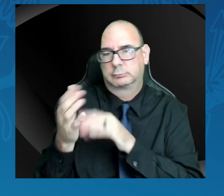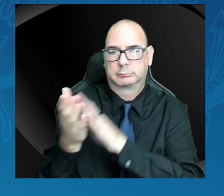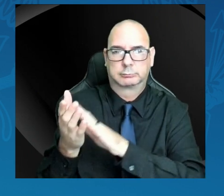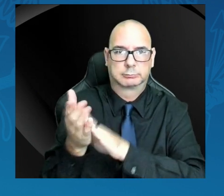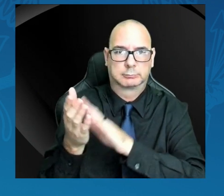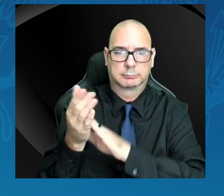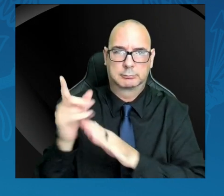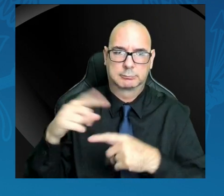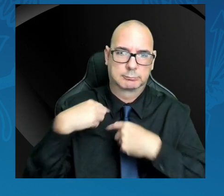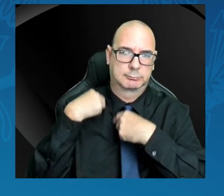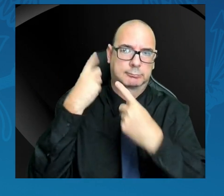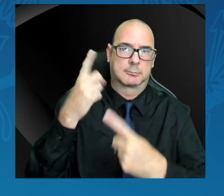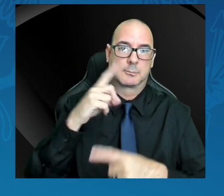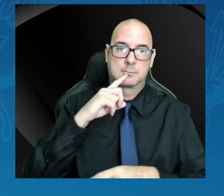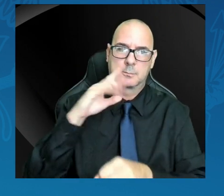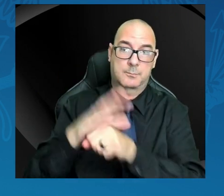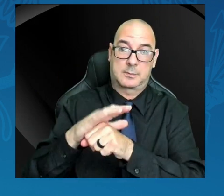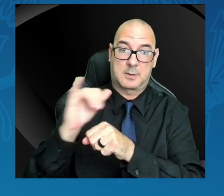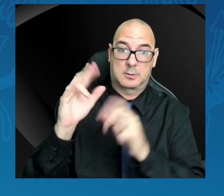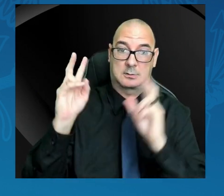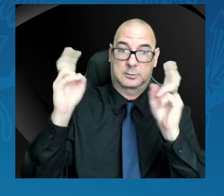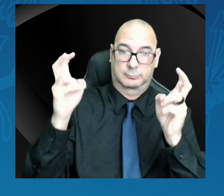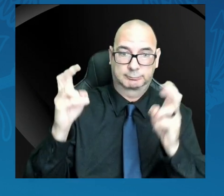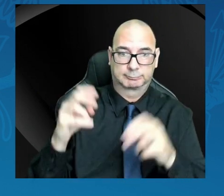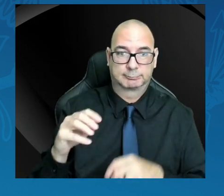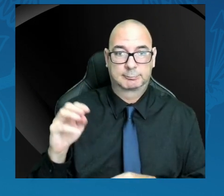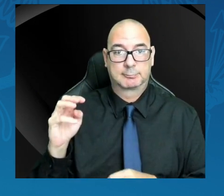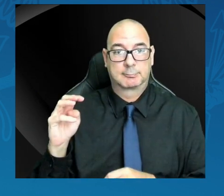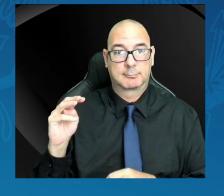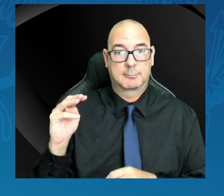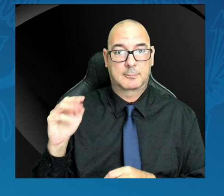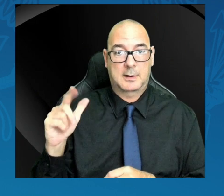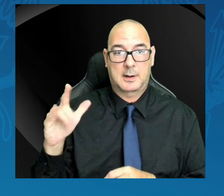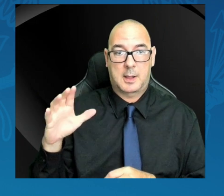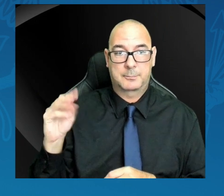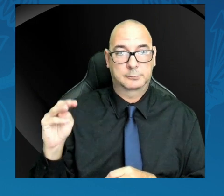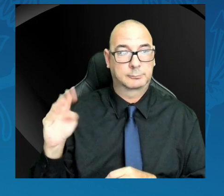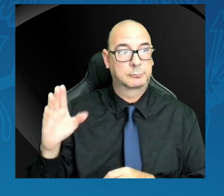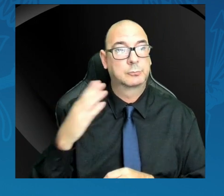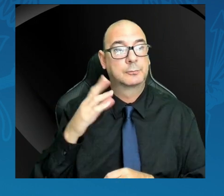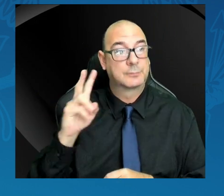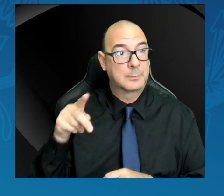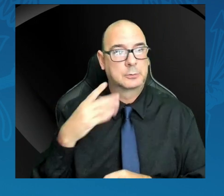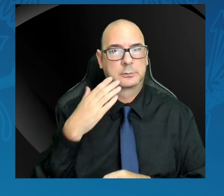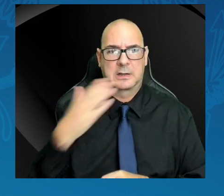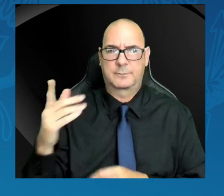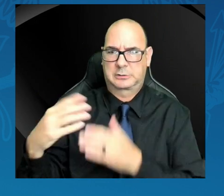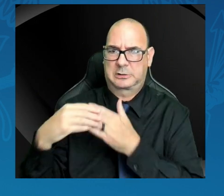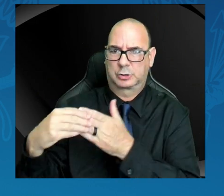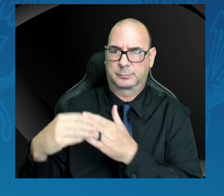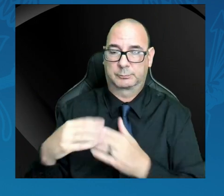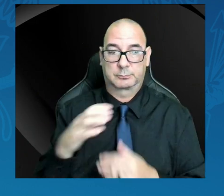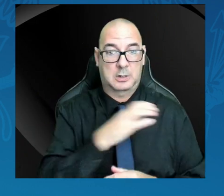Madam Vice President, thank you for your leadership. Congressman Buyer, it's good to see you and be with you in your district.